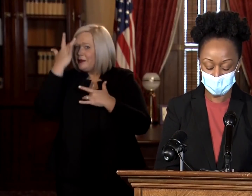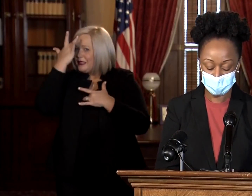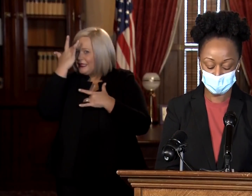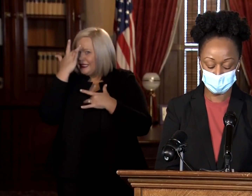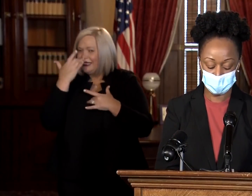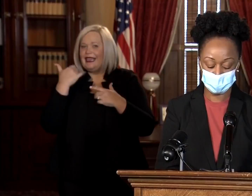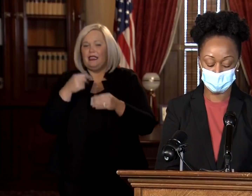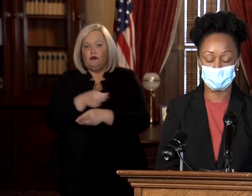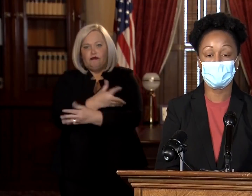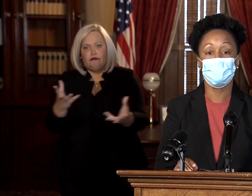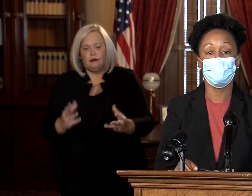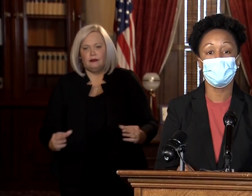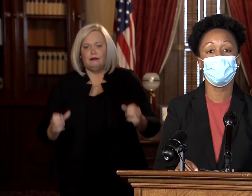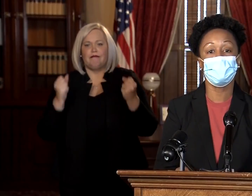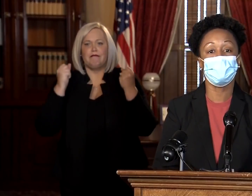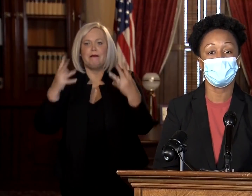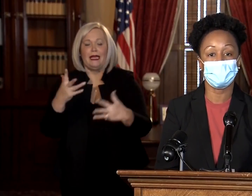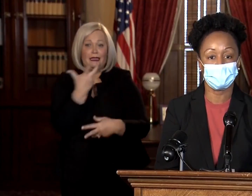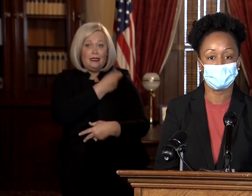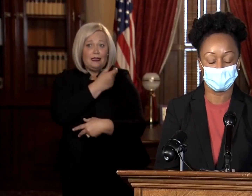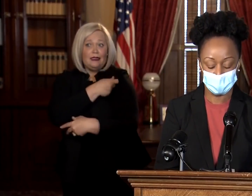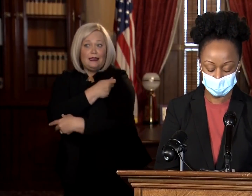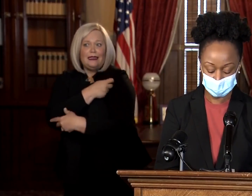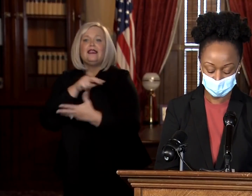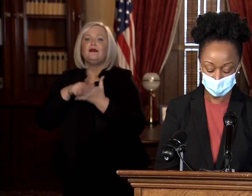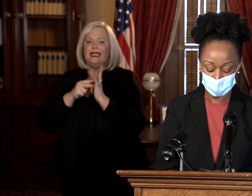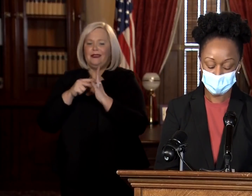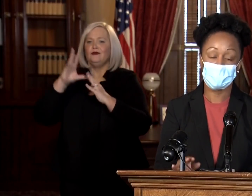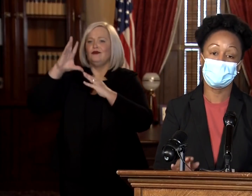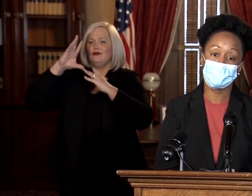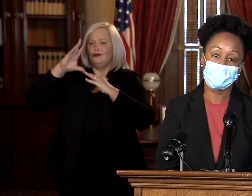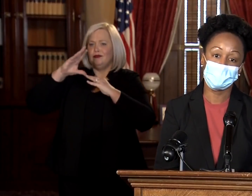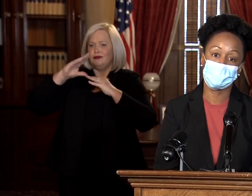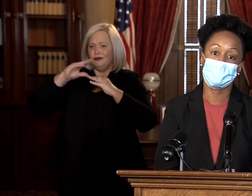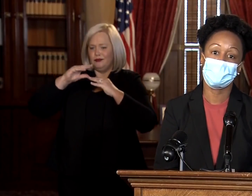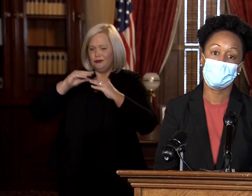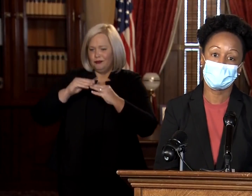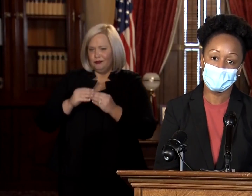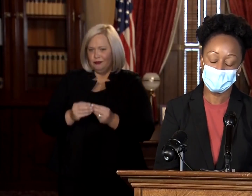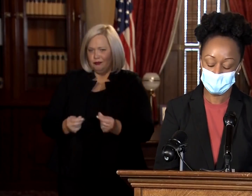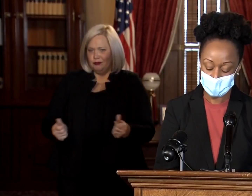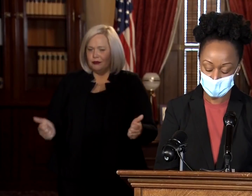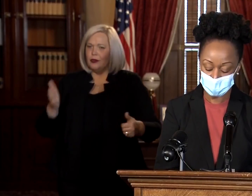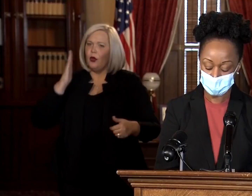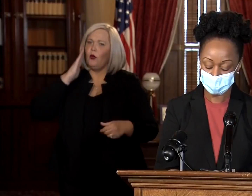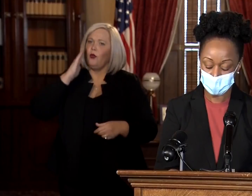will end this pandemic and if we can keep our cases low while can keep our cases low while vaccinating as many people as vaccinating as many people as possible, we will beat this